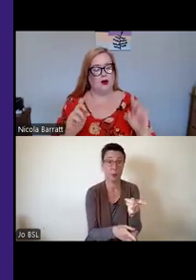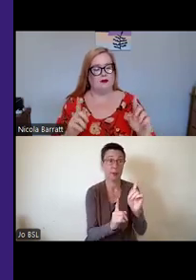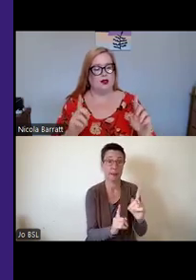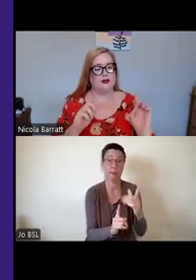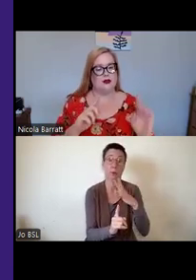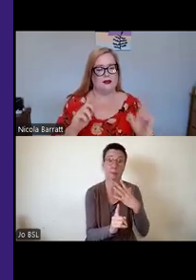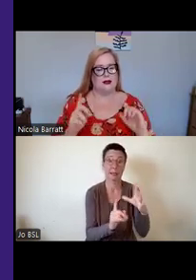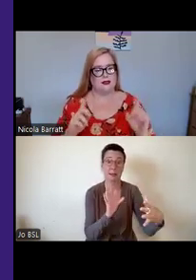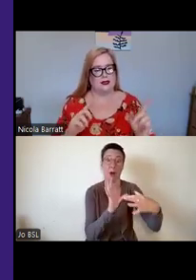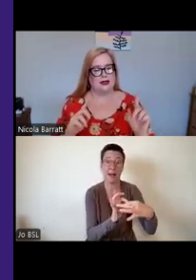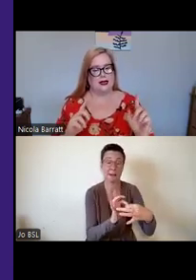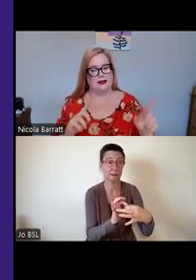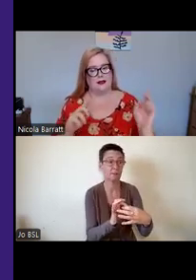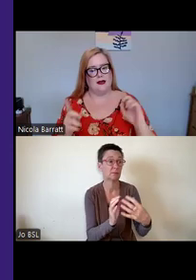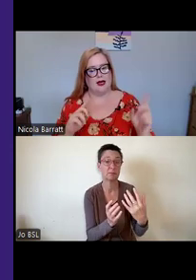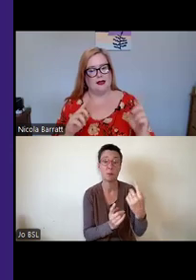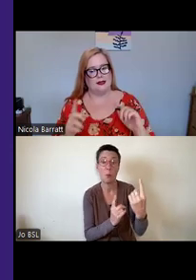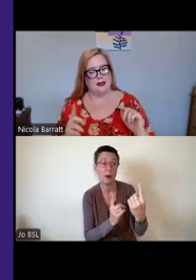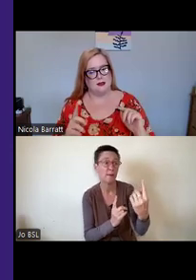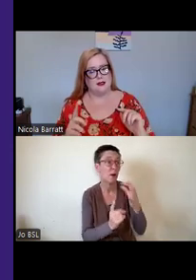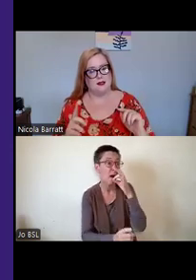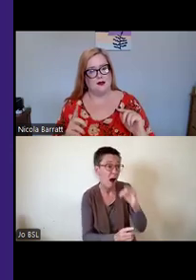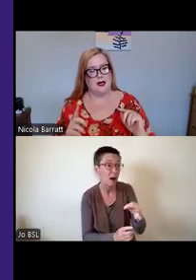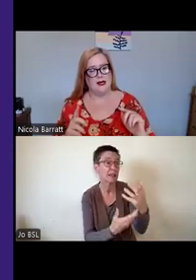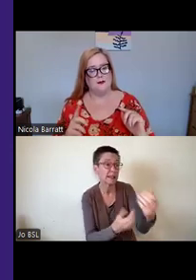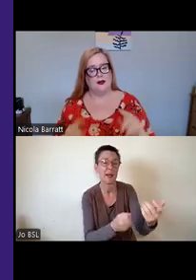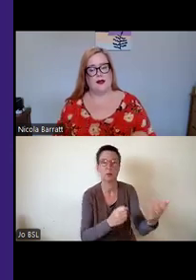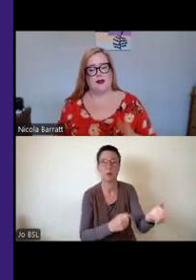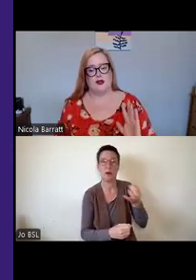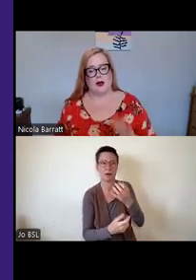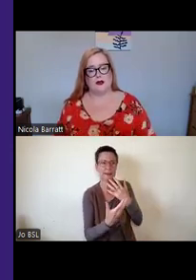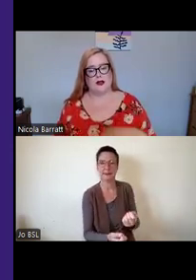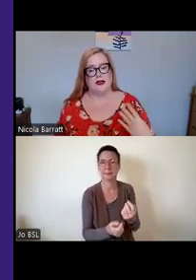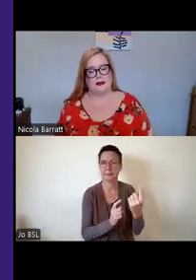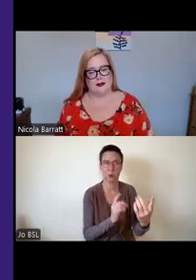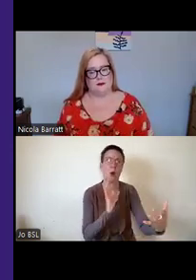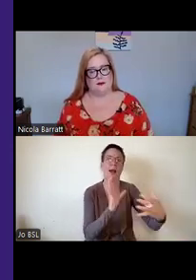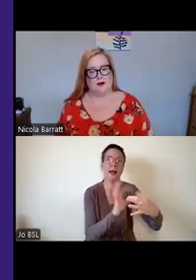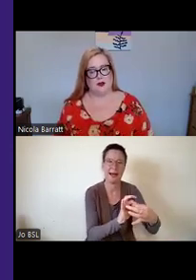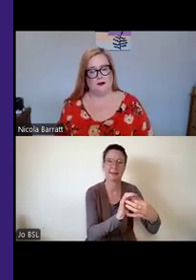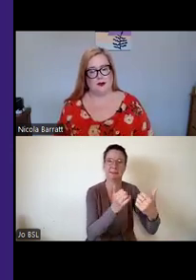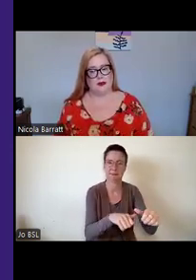One of you has asked the other to connect, and the other has accepted. Your post goes out to them, first of all.